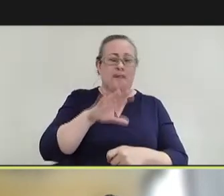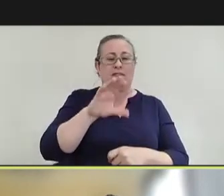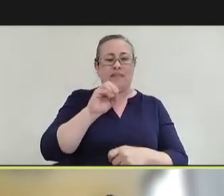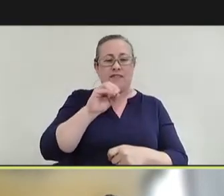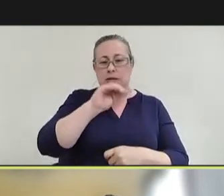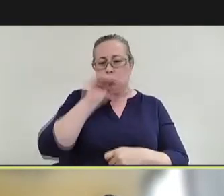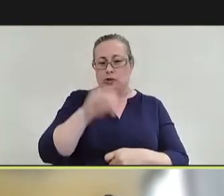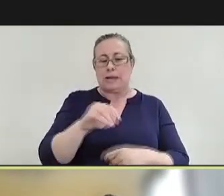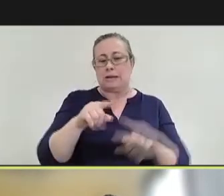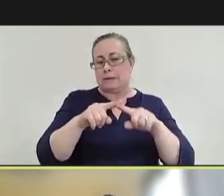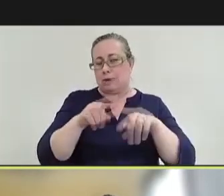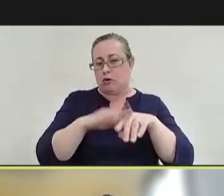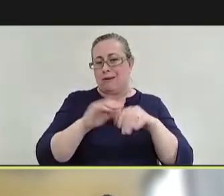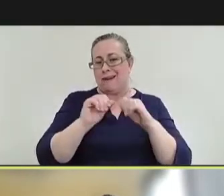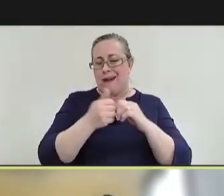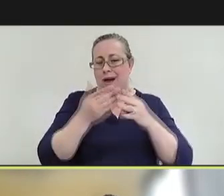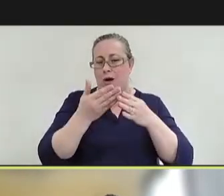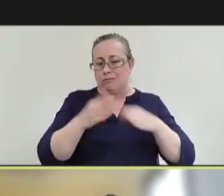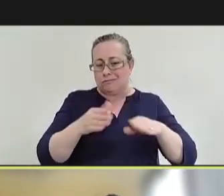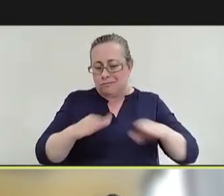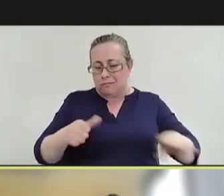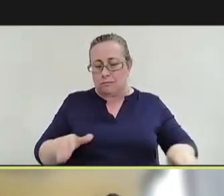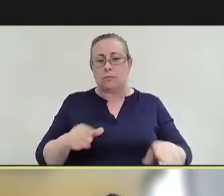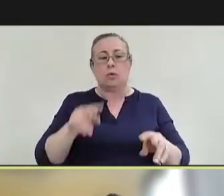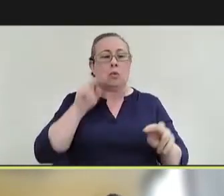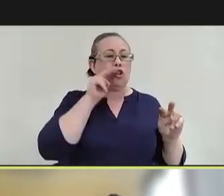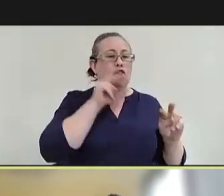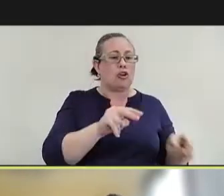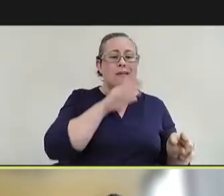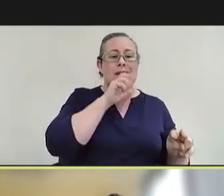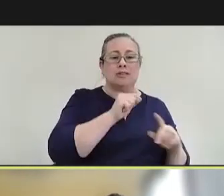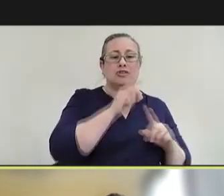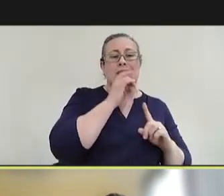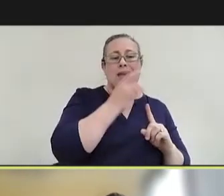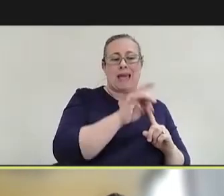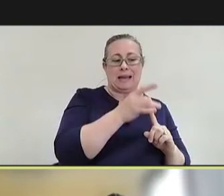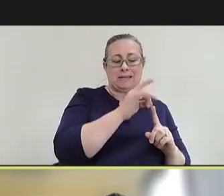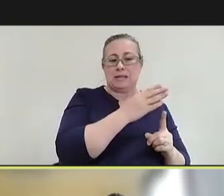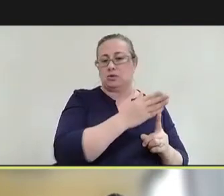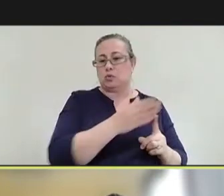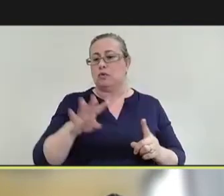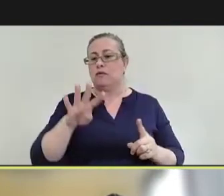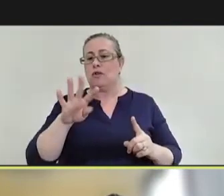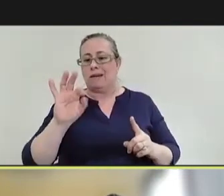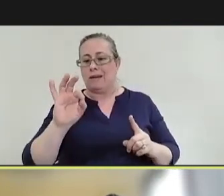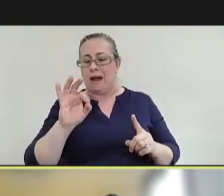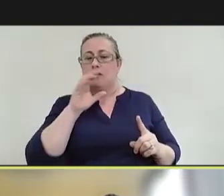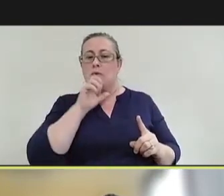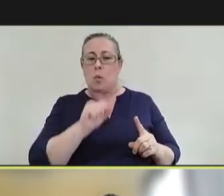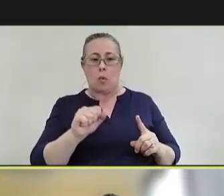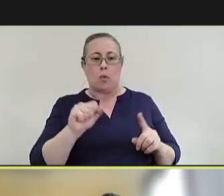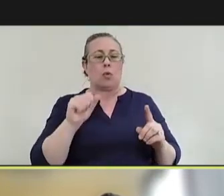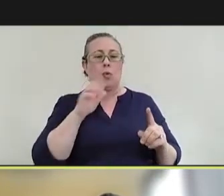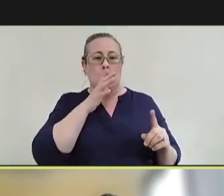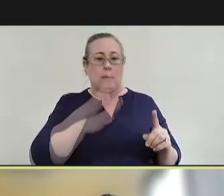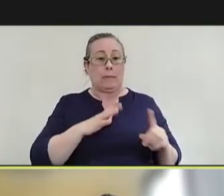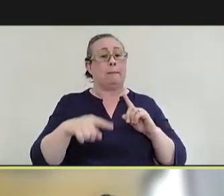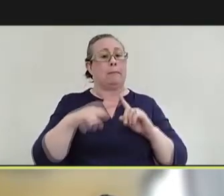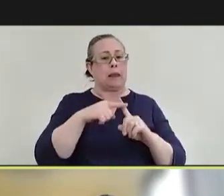broken out. And we look at this amongst 18 to 49-year-old women and based on year of delivery.